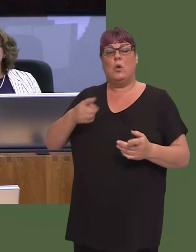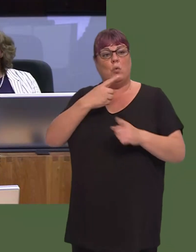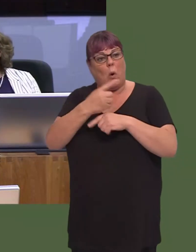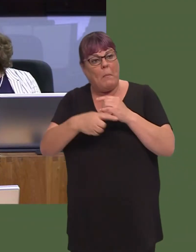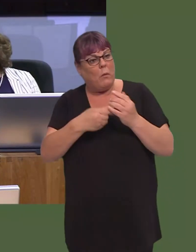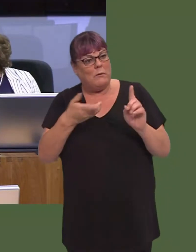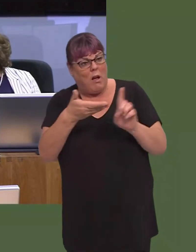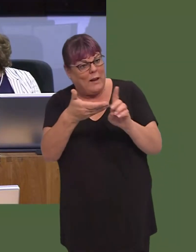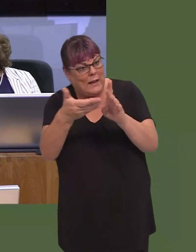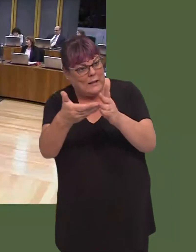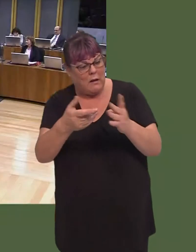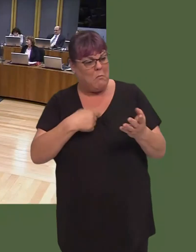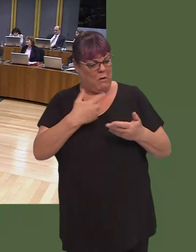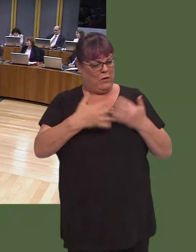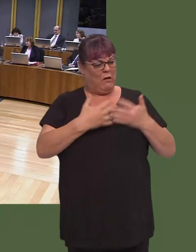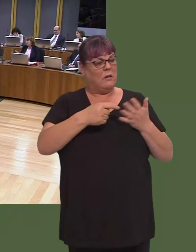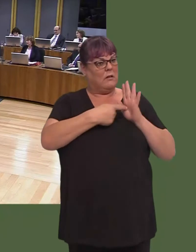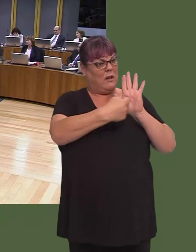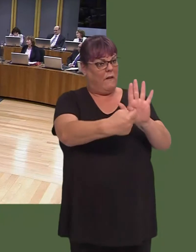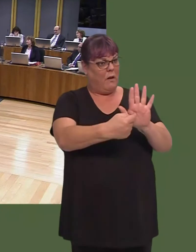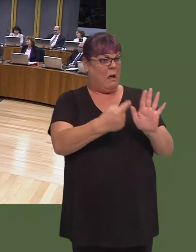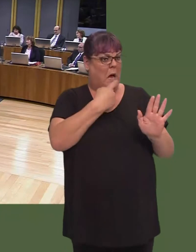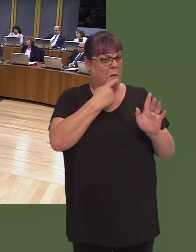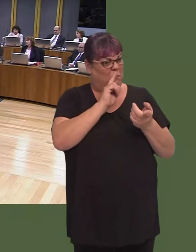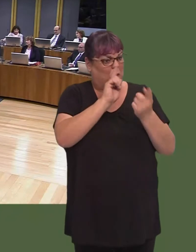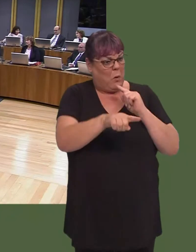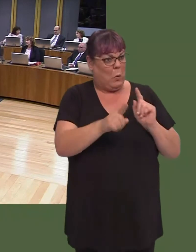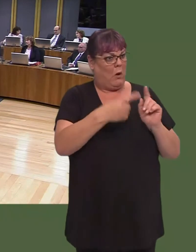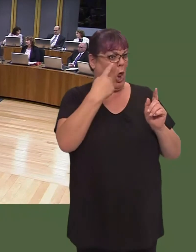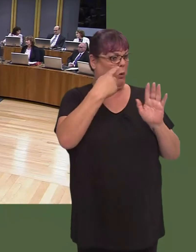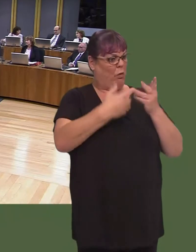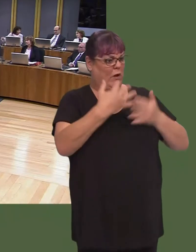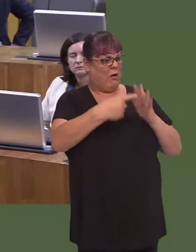Government to accept a deal in favour of the UK. They haven't done it. The reality is that